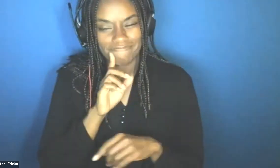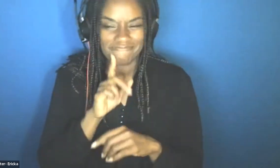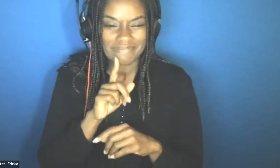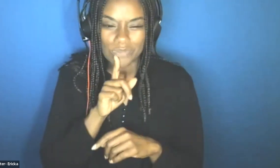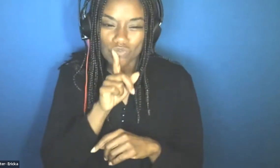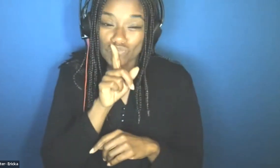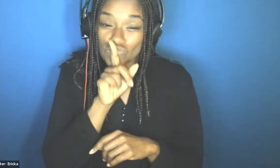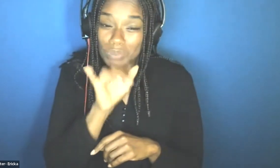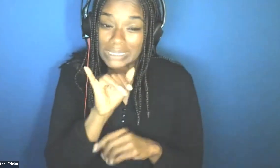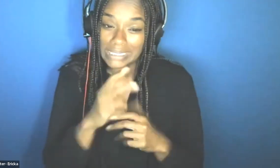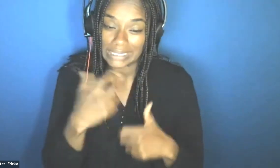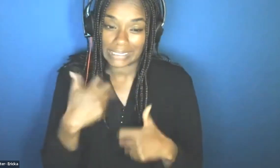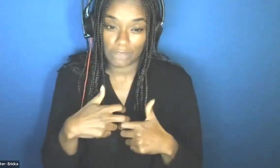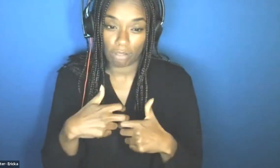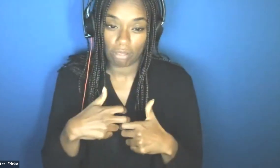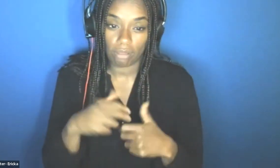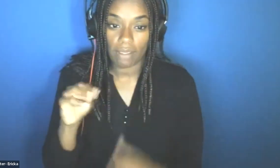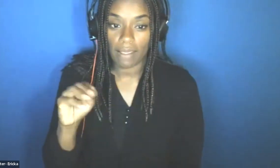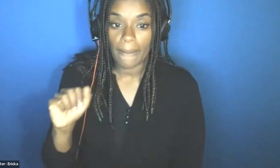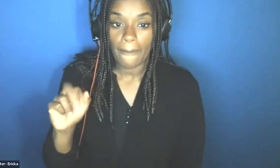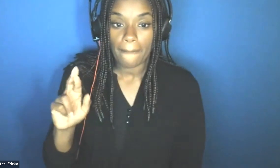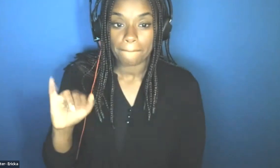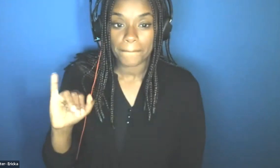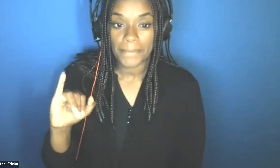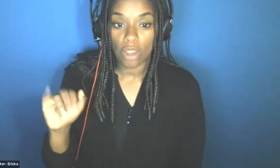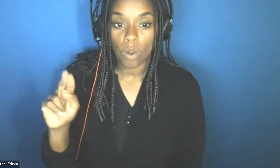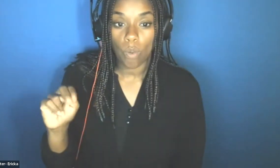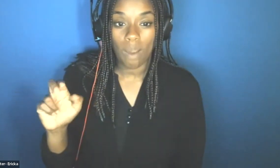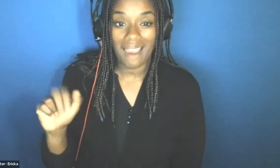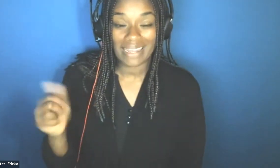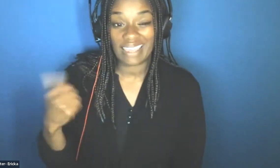Does she have protection?